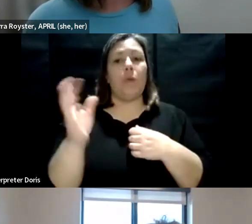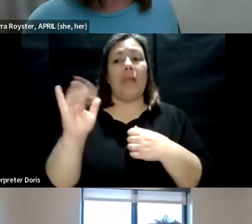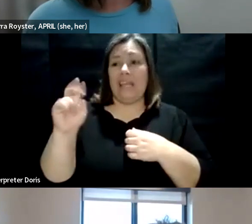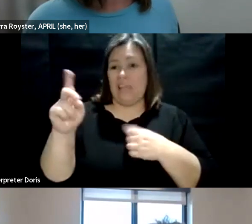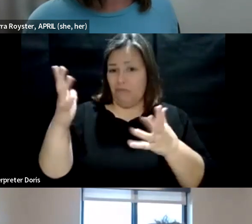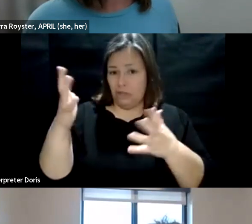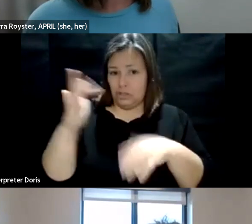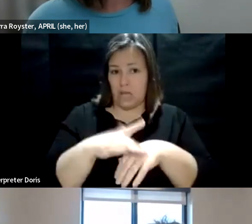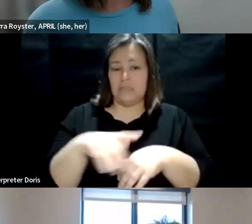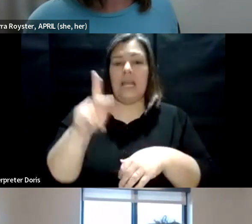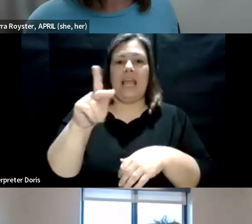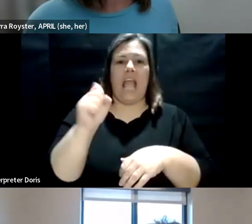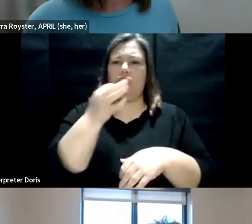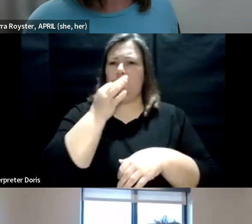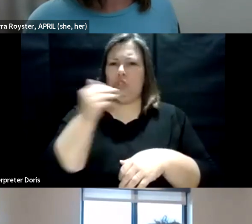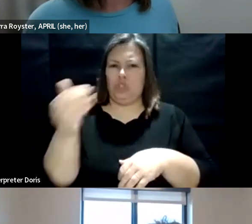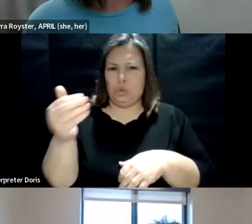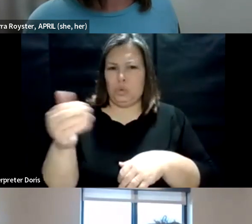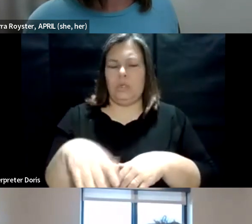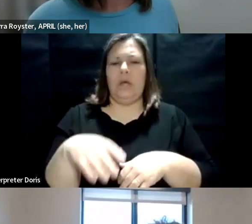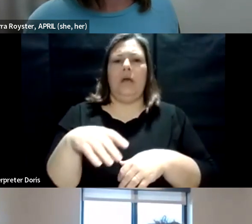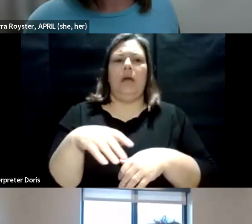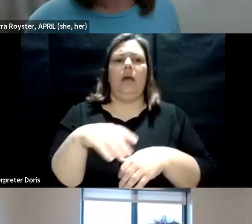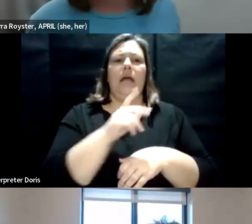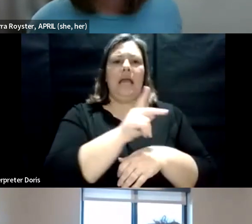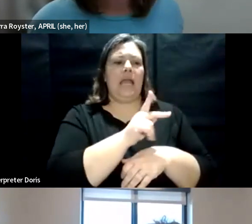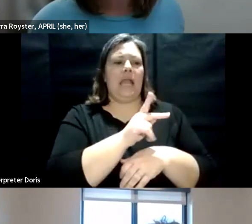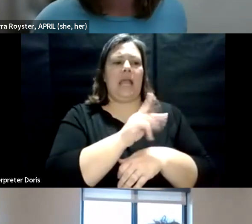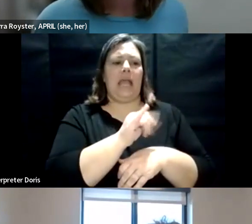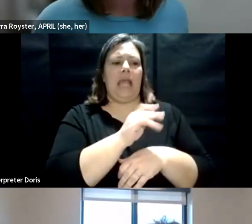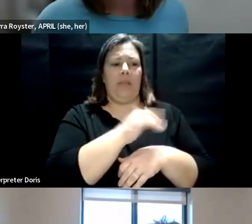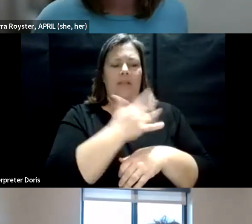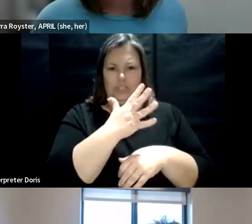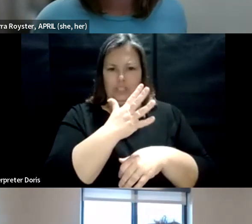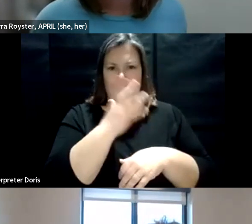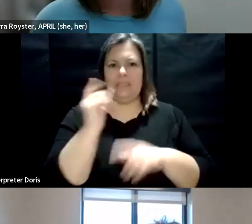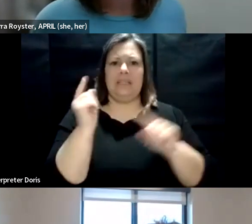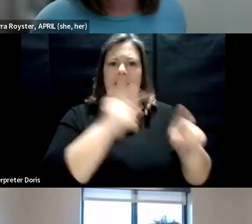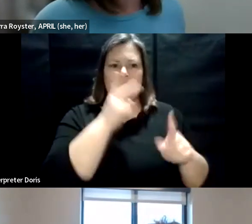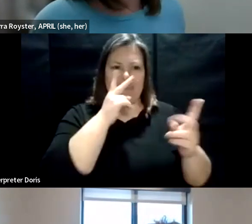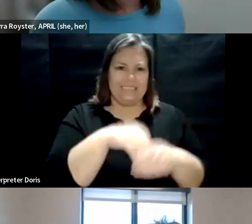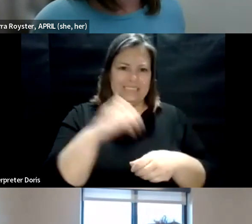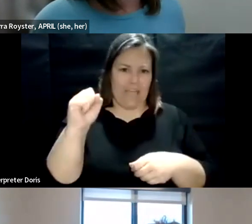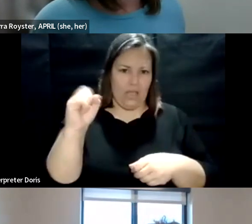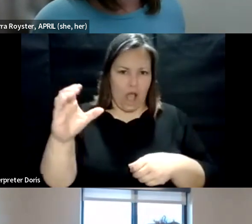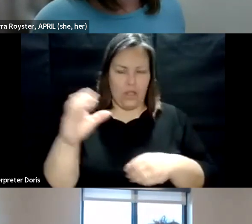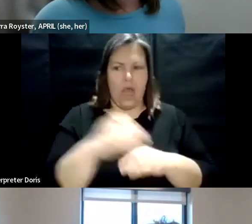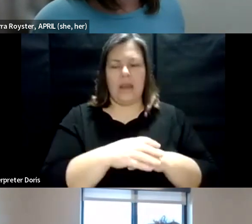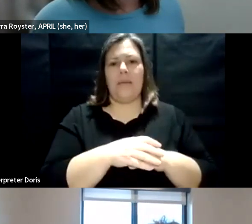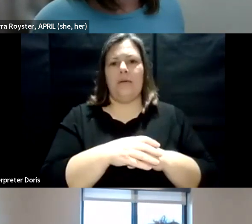But yes, I don't believe they will occur in every state, but I know they are going to hit quite a few of them and already have. Indiana has been one. I don't want believe they're going to occur in every State, but I know they're going to hit quite a few of them, and already had Indiana's been one I know Kansas is coming up. I know Kansas is coming up. Kimberly had heightened through. You guys are from Cms in South Carolina.